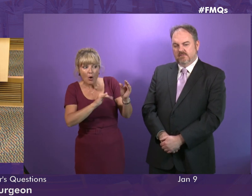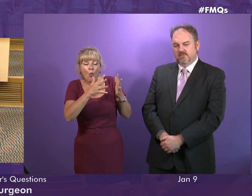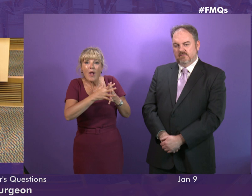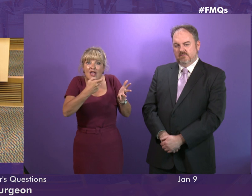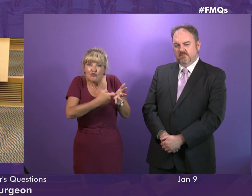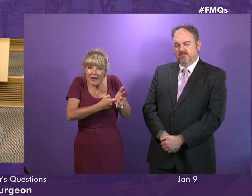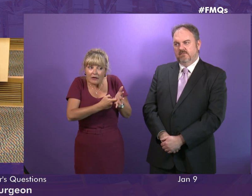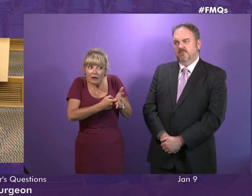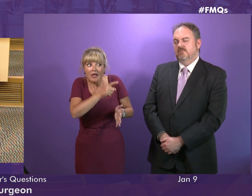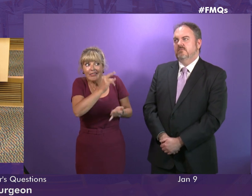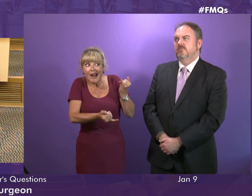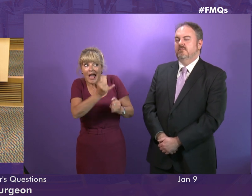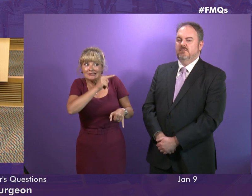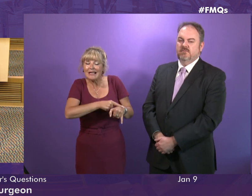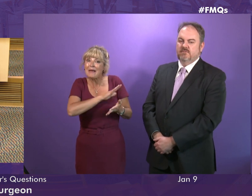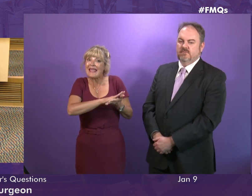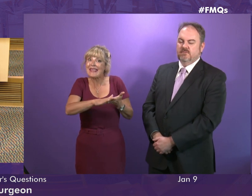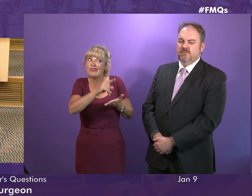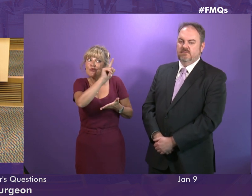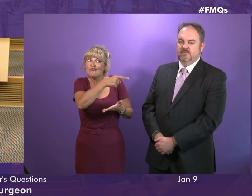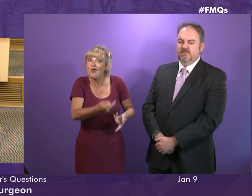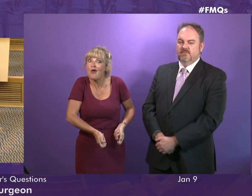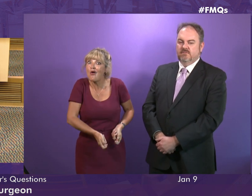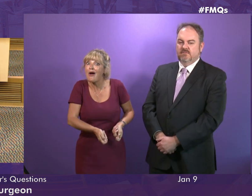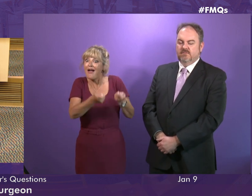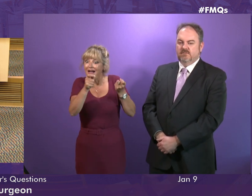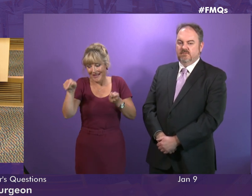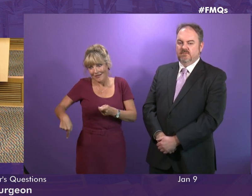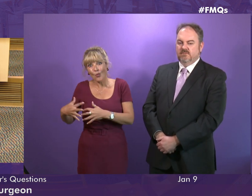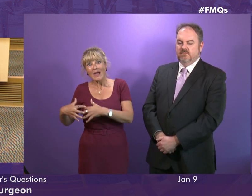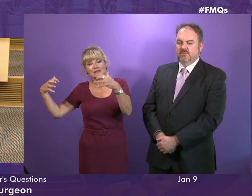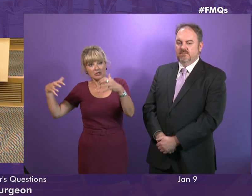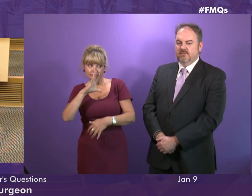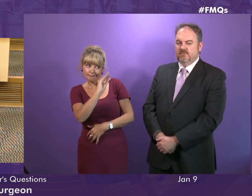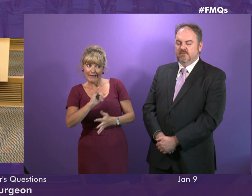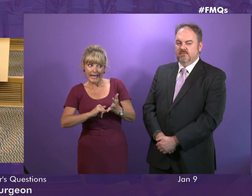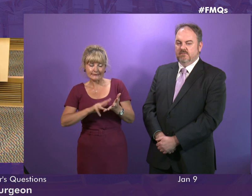last came to a vote in the House of Commons, Scottish National Party MPs did not vote for